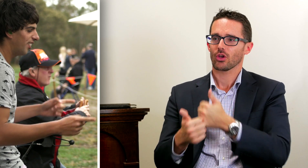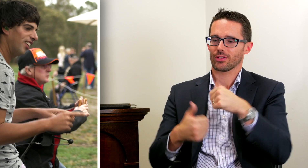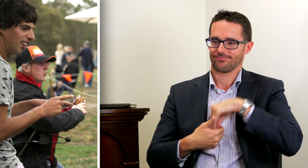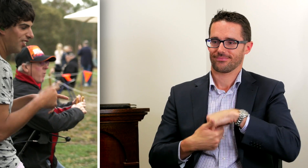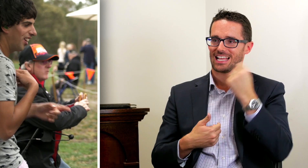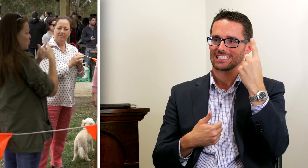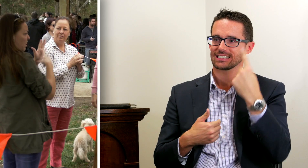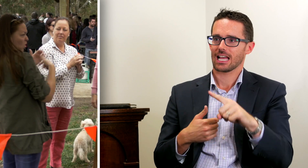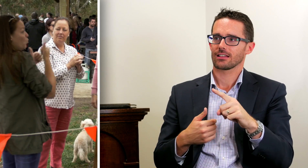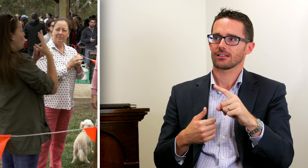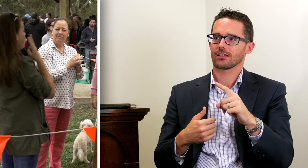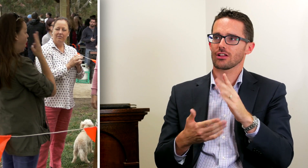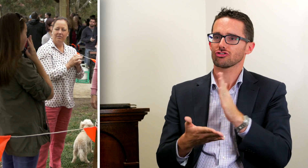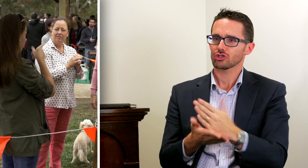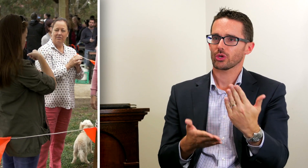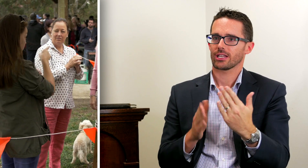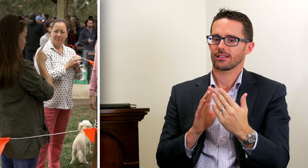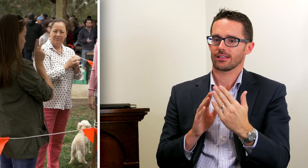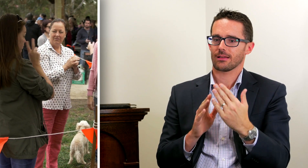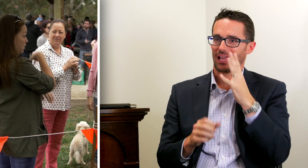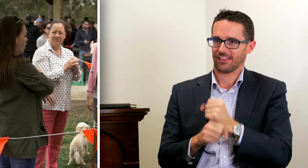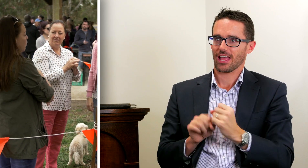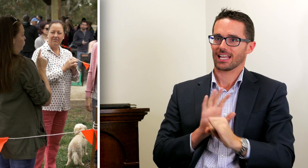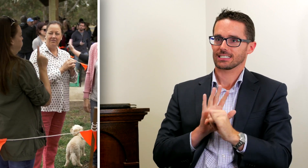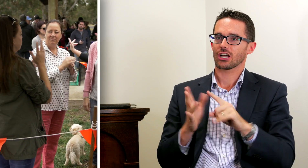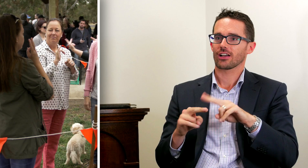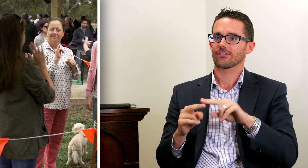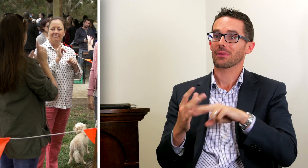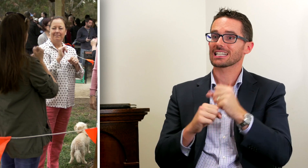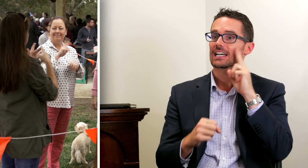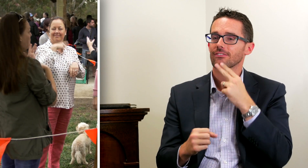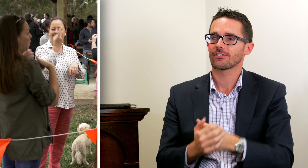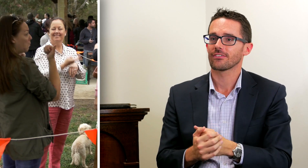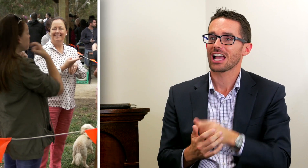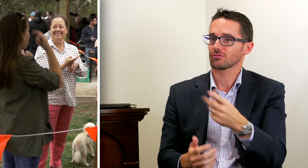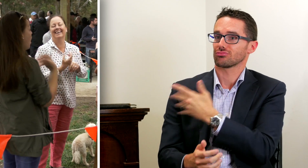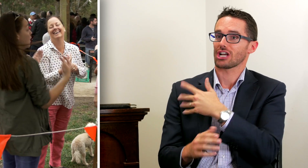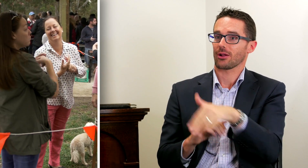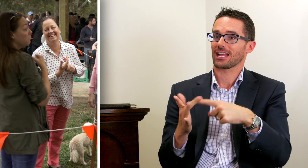sporting events and having an innate understanding and a true belief and identity of what it means to be deaf